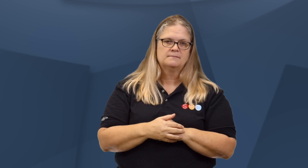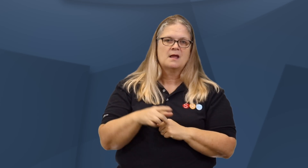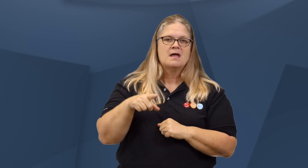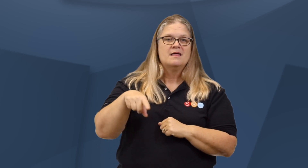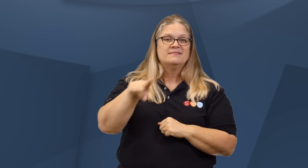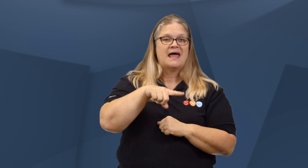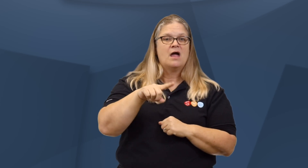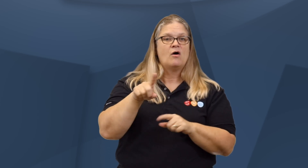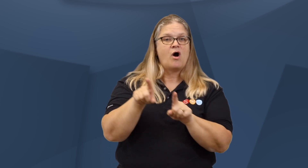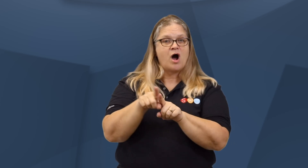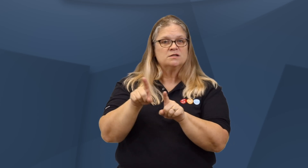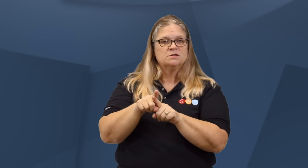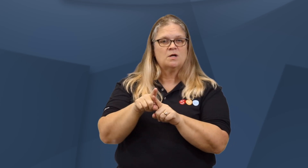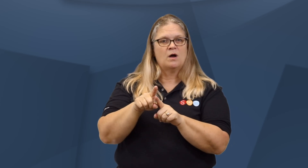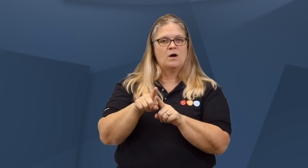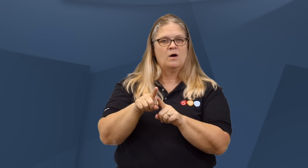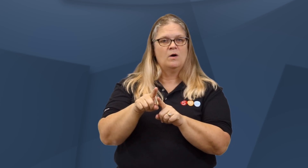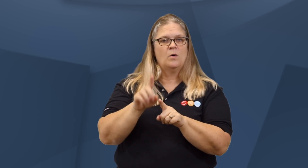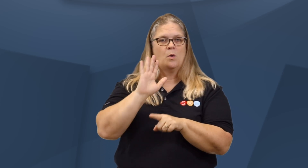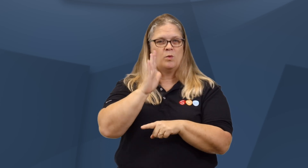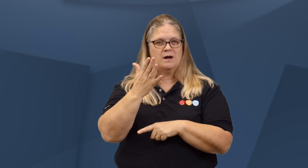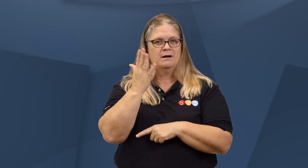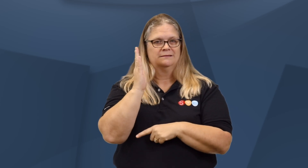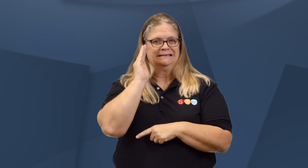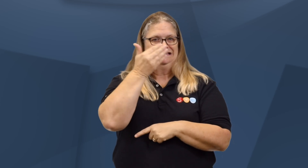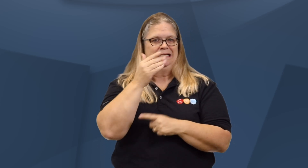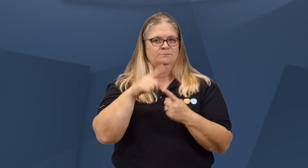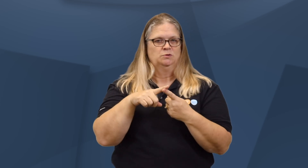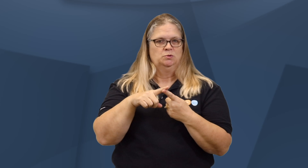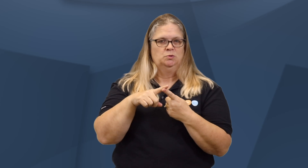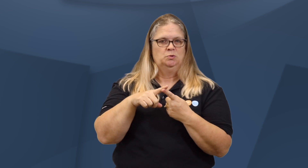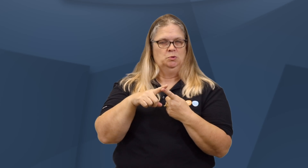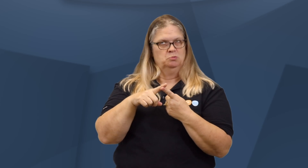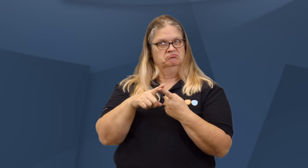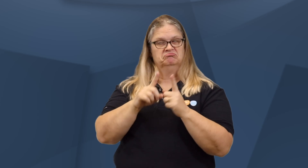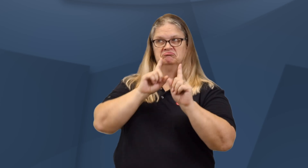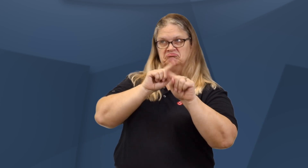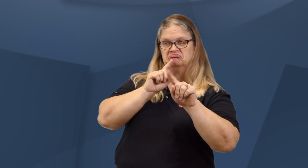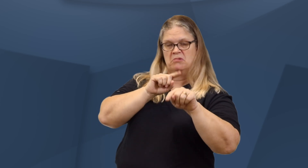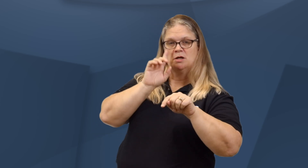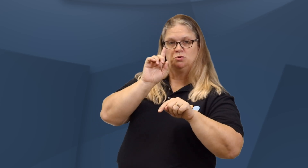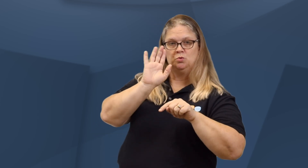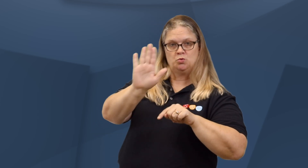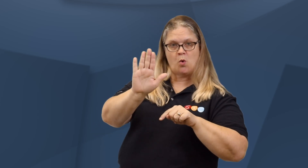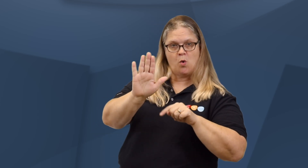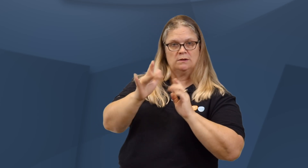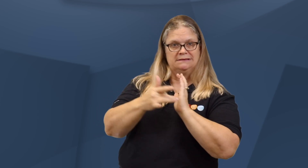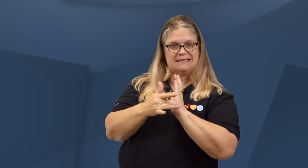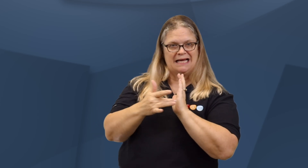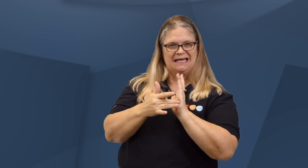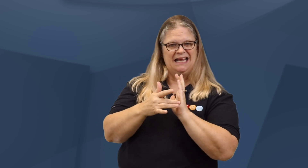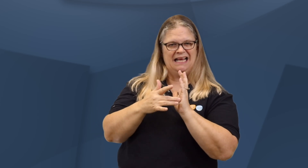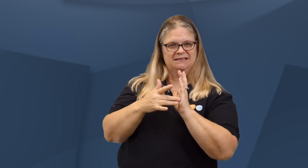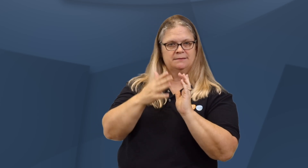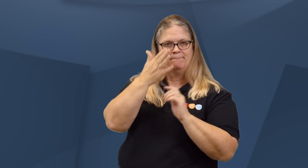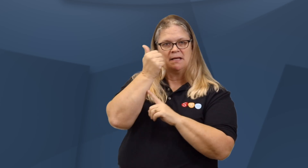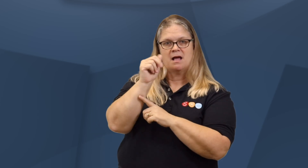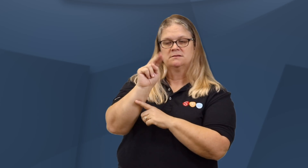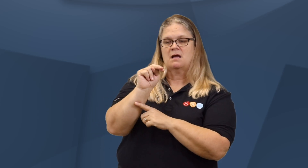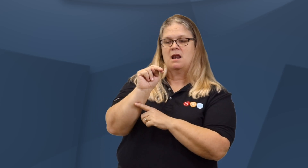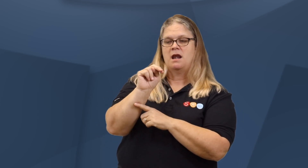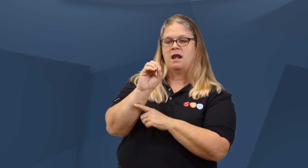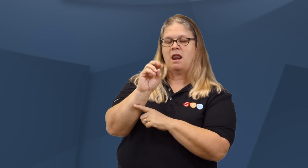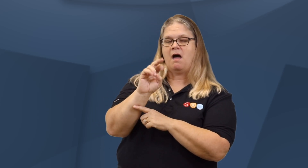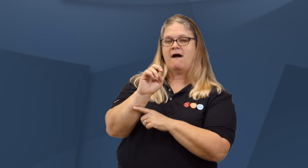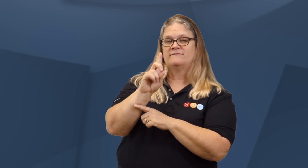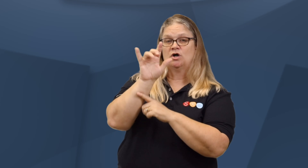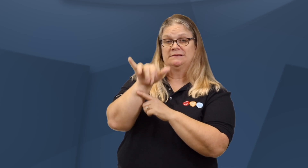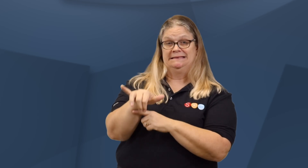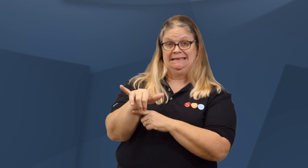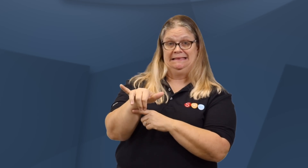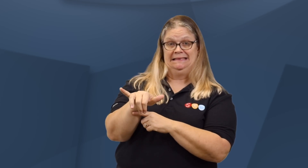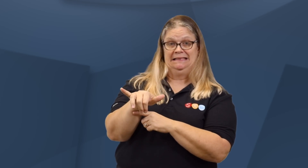They also will seem like they're responding to certain techniques, because of the novelty.